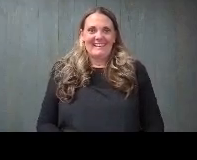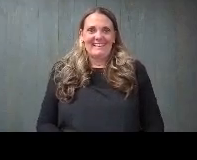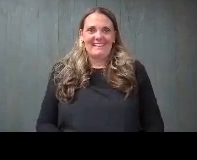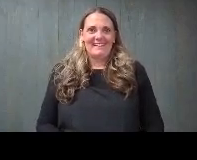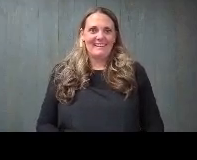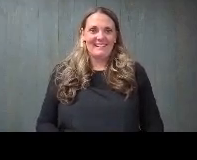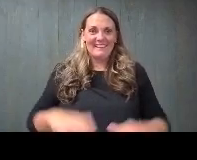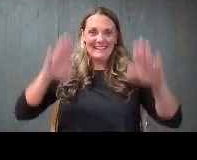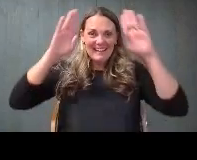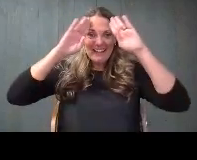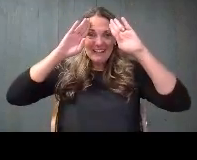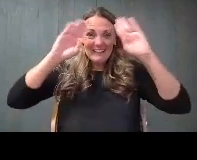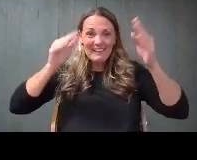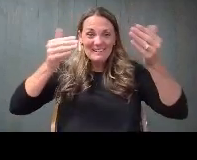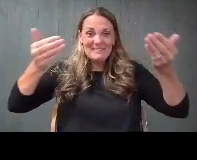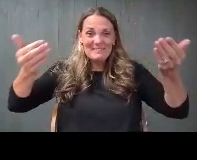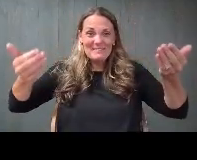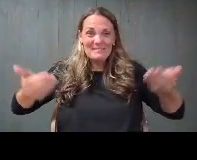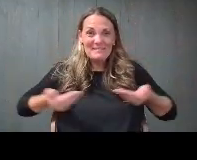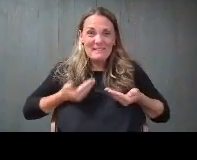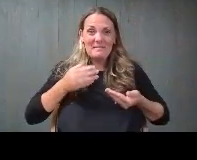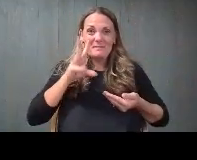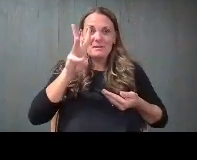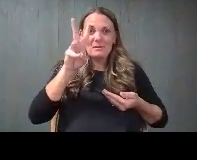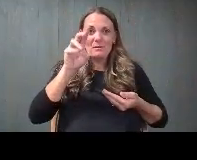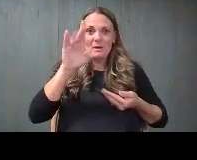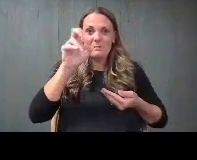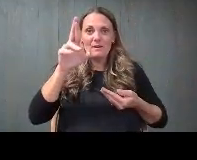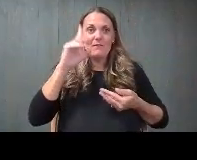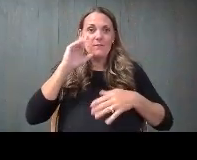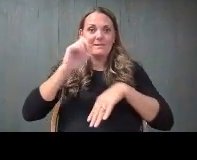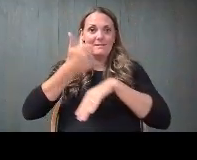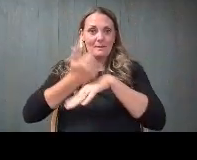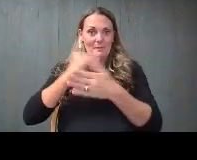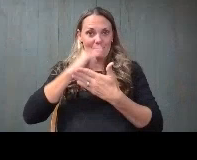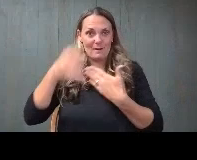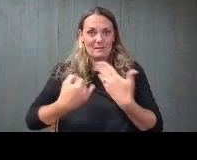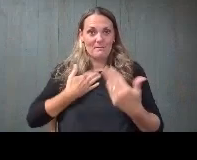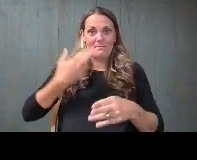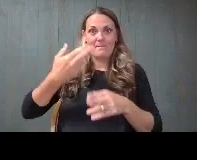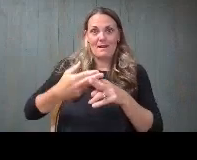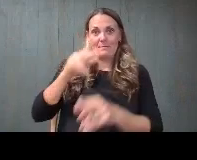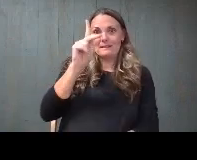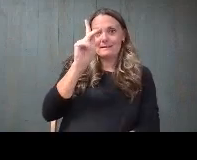Hello and welcome to the webinar for our establishment projects. My name is Kelly Brown.